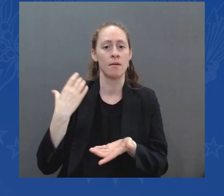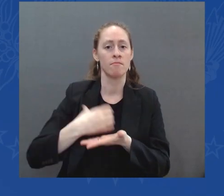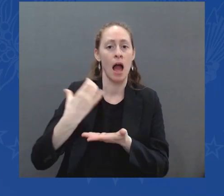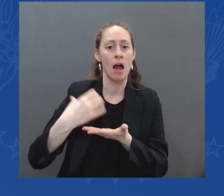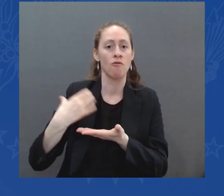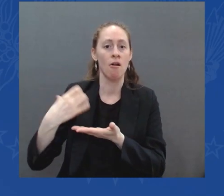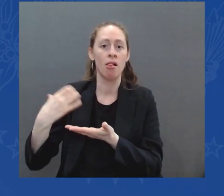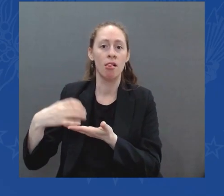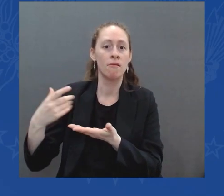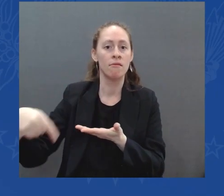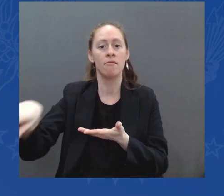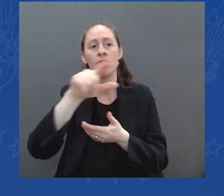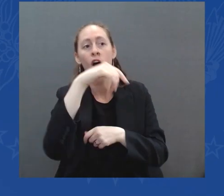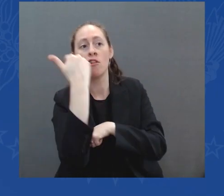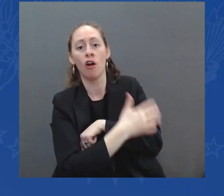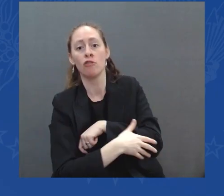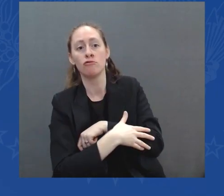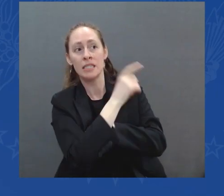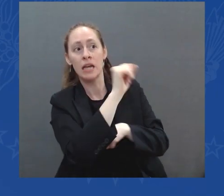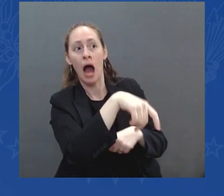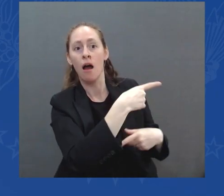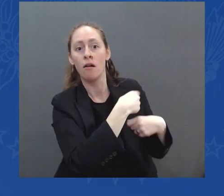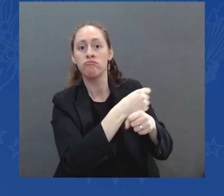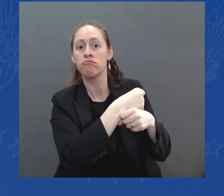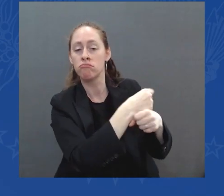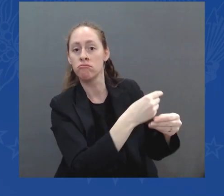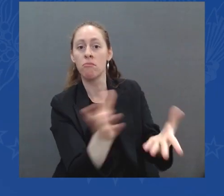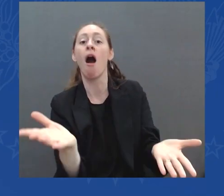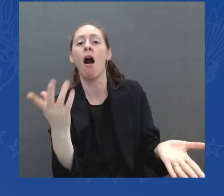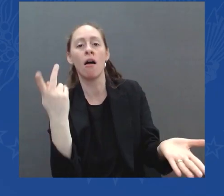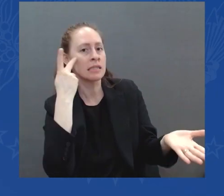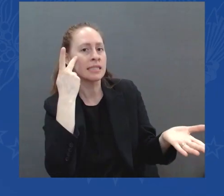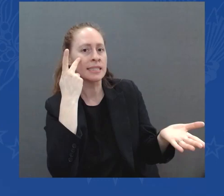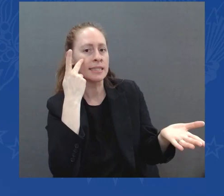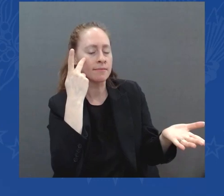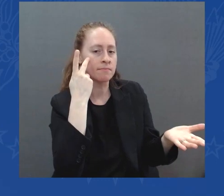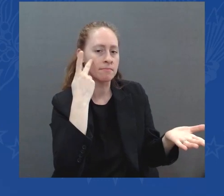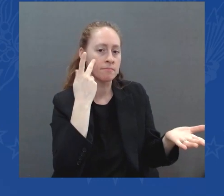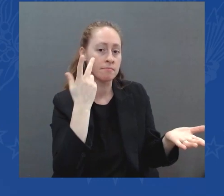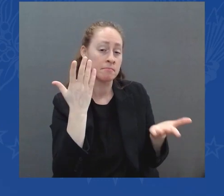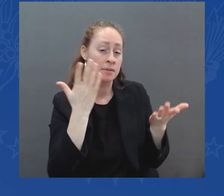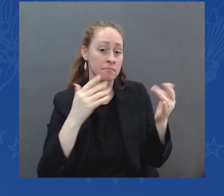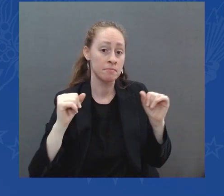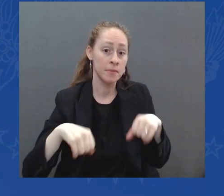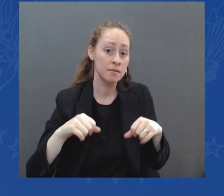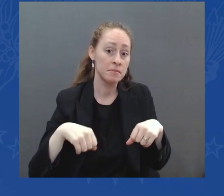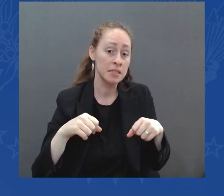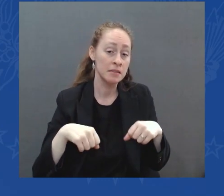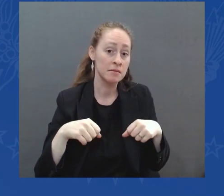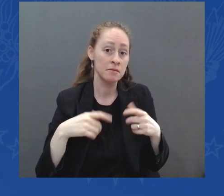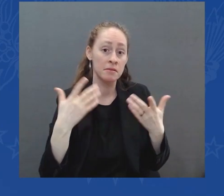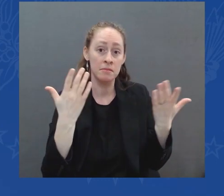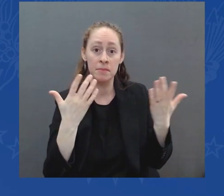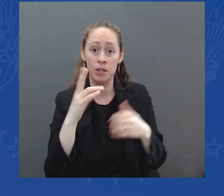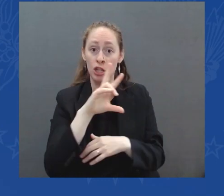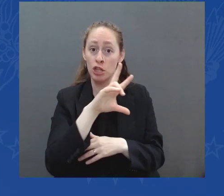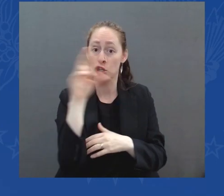somewhere between 30 million to 50 million barrels. And the higher the number, the more likely the prices will come down.